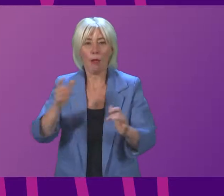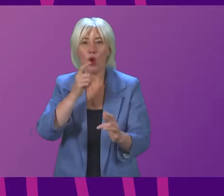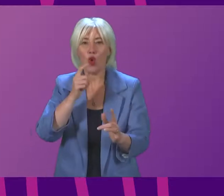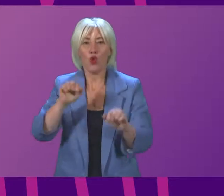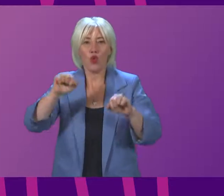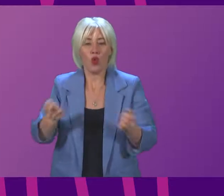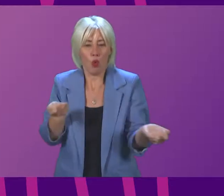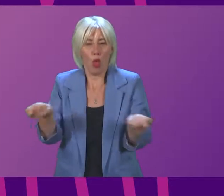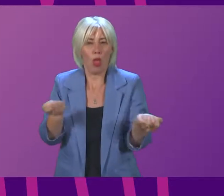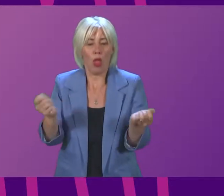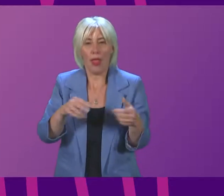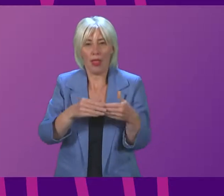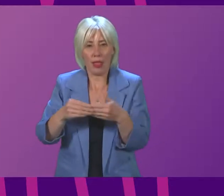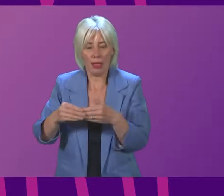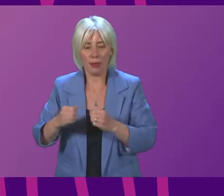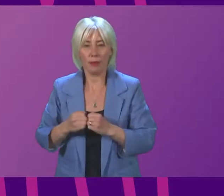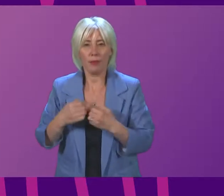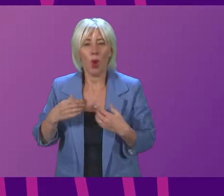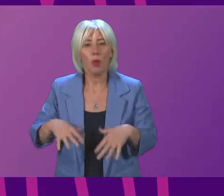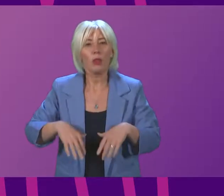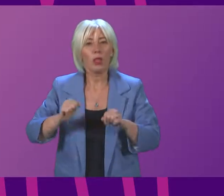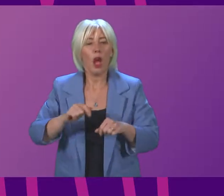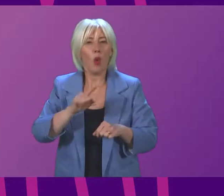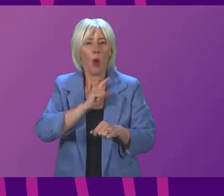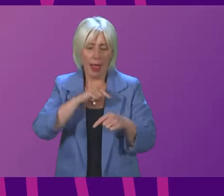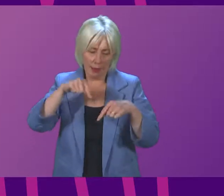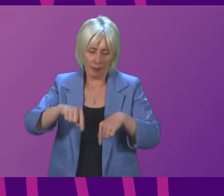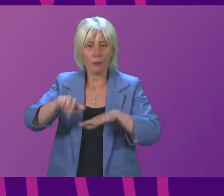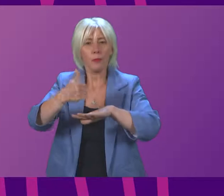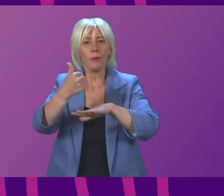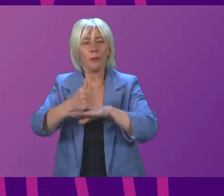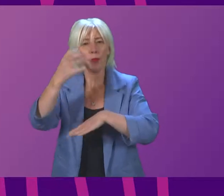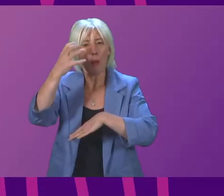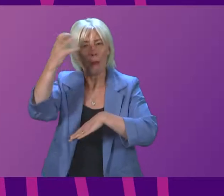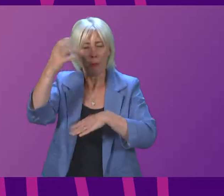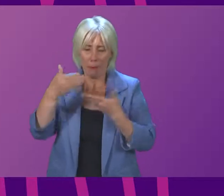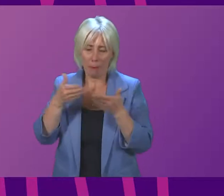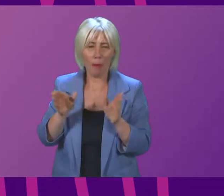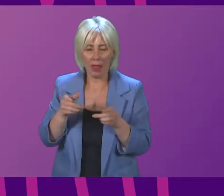To begin, I want to take a moment to recall why we are establishing a public inquiry. The emergence